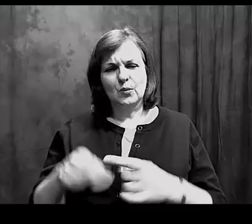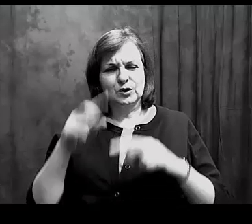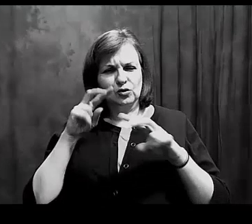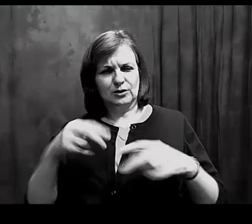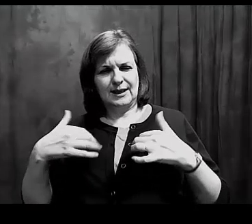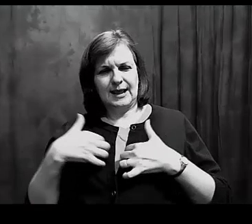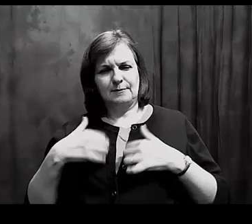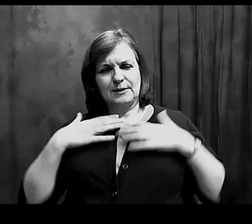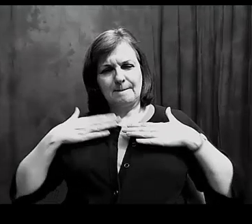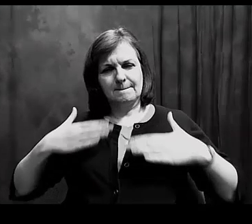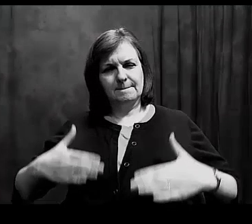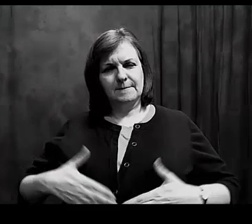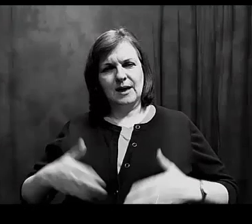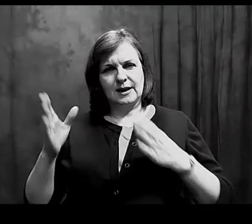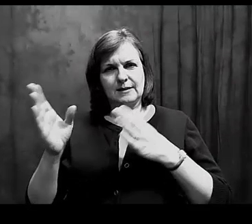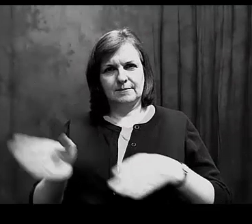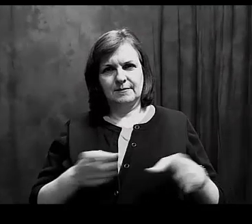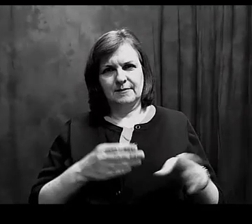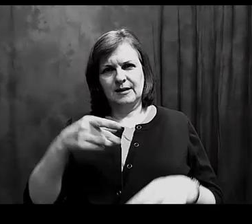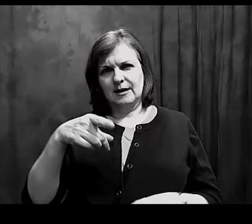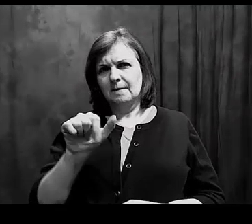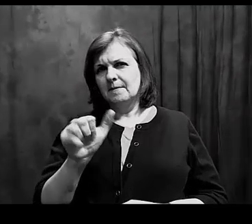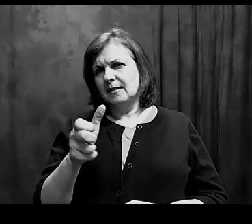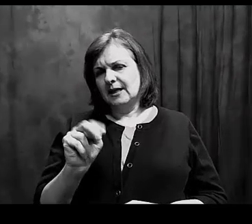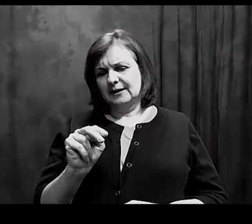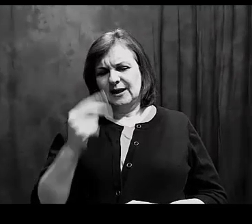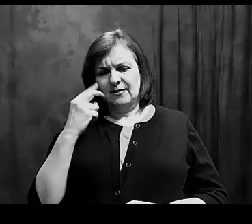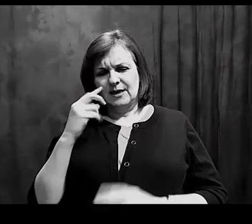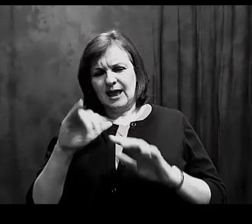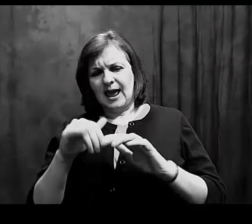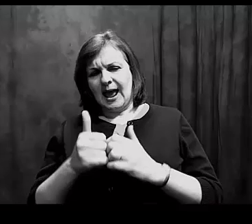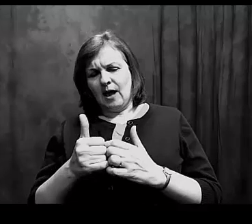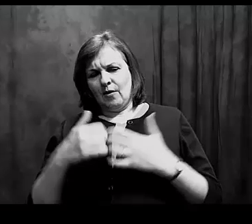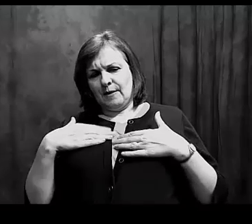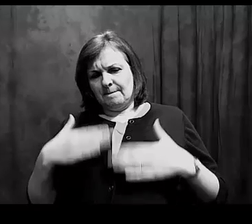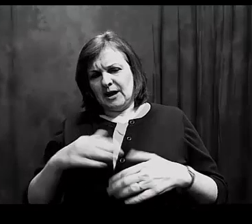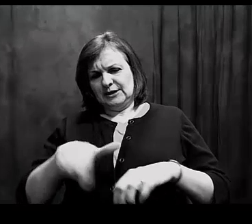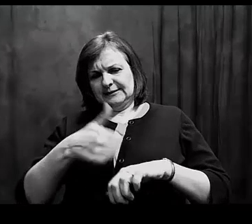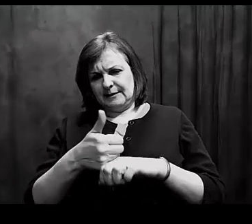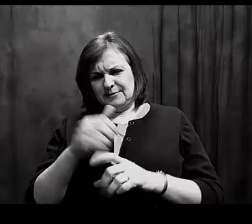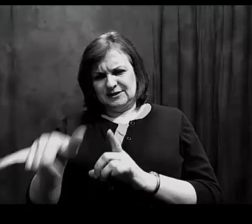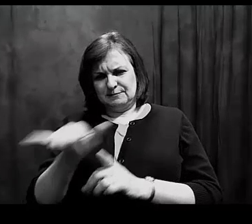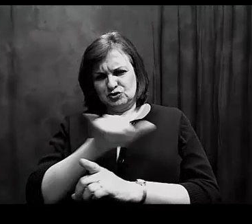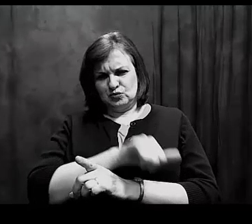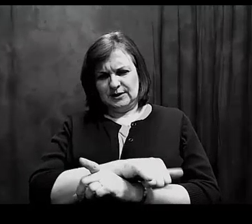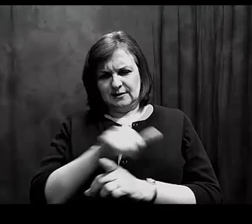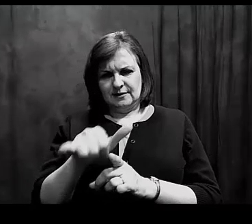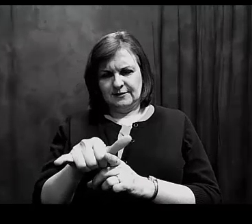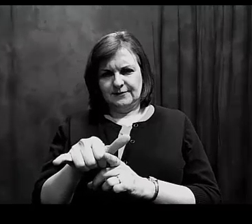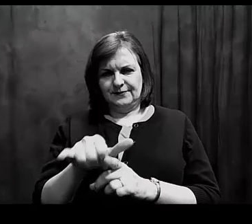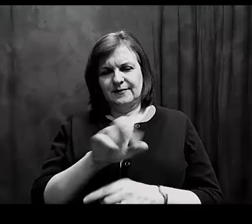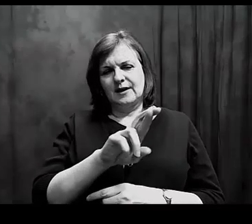and the one you are most familiar with fish and reptiles and so on - but we have 8 others to get you familiar with first!